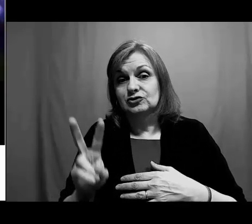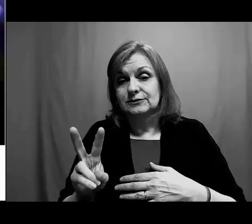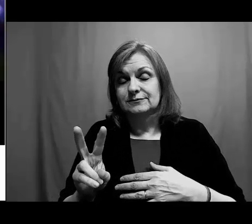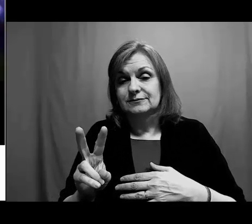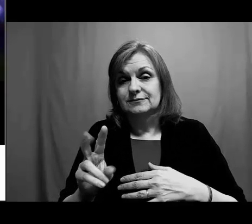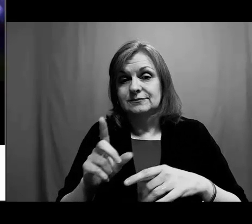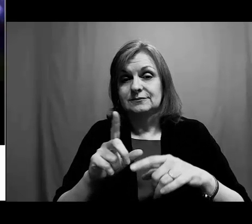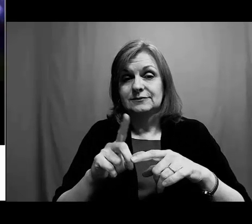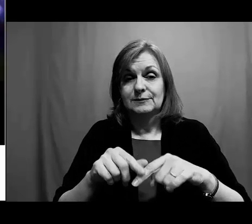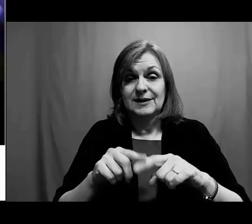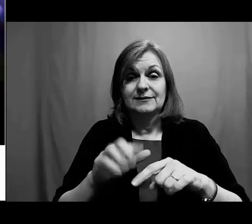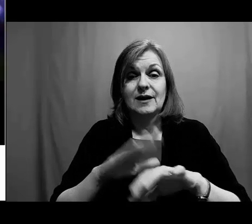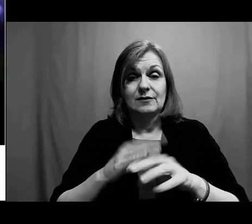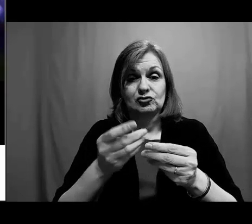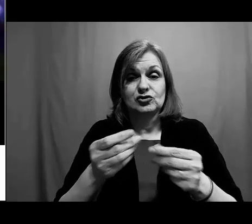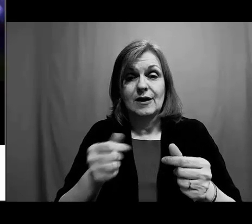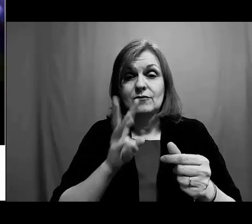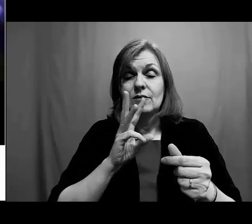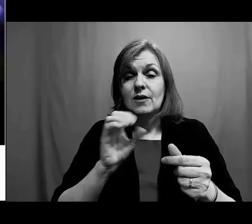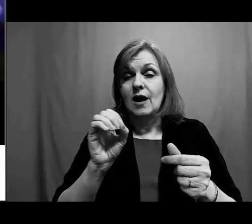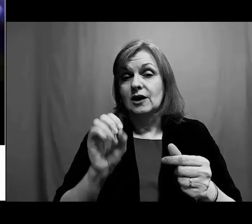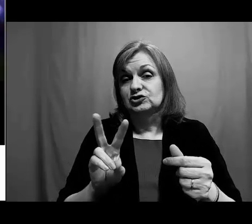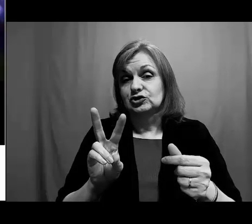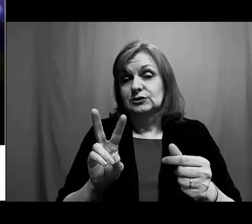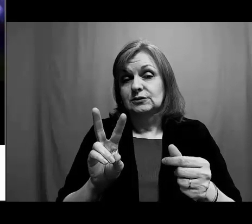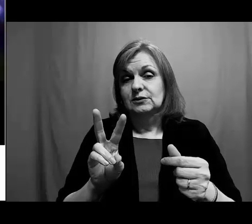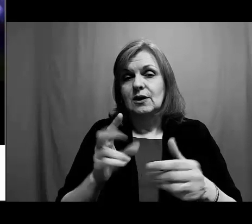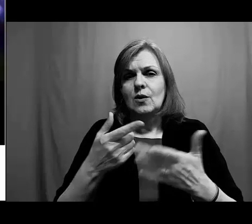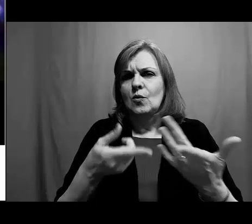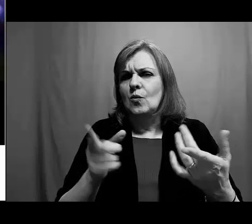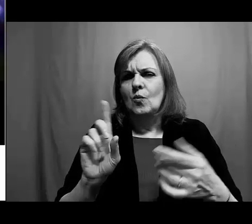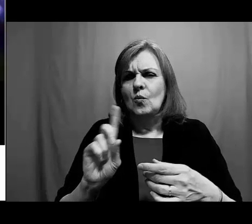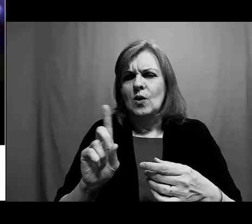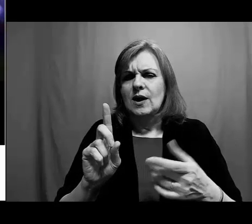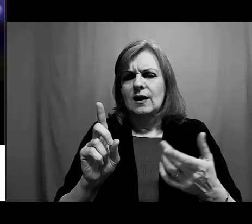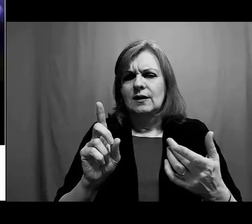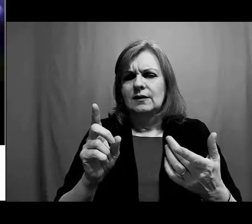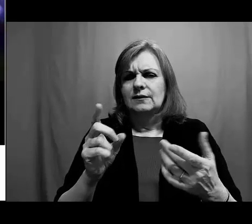is very dependent on that oxygen level so where's it going??